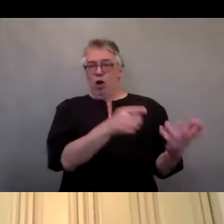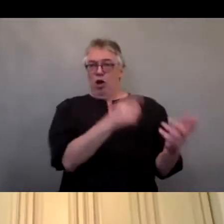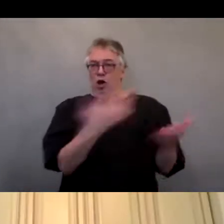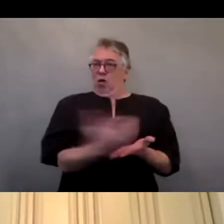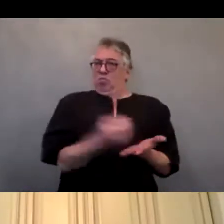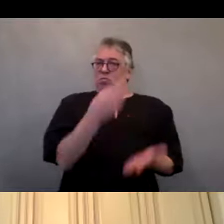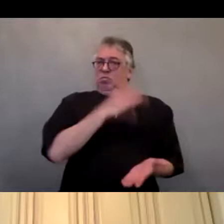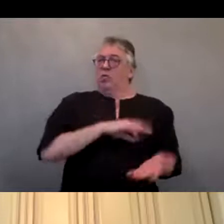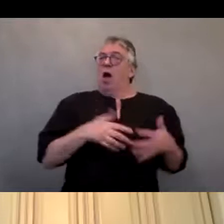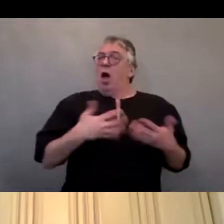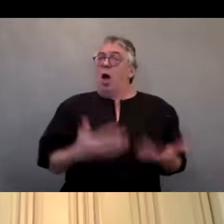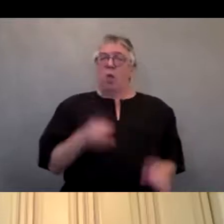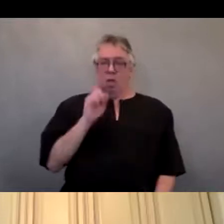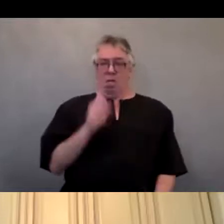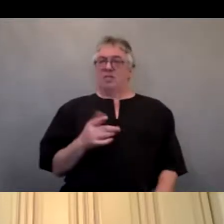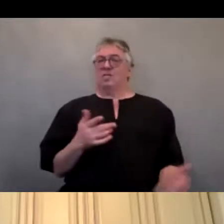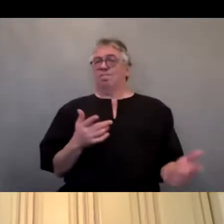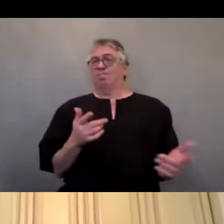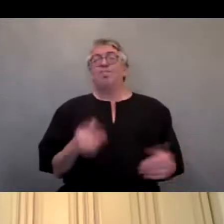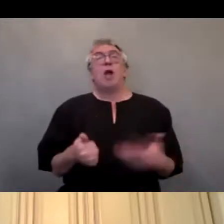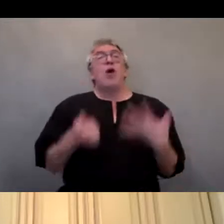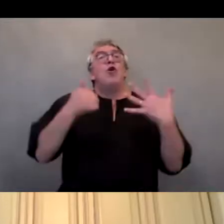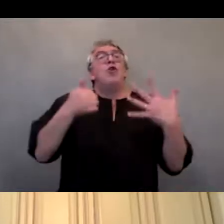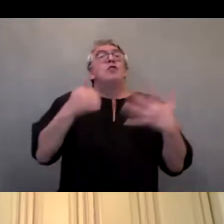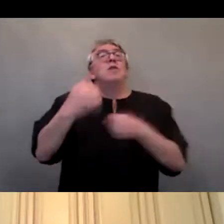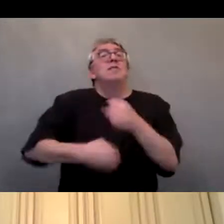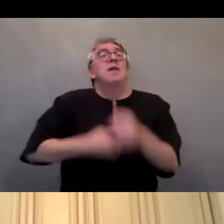her bread and butter was getting, selling me that hearing aid every